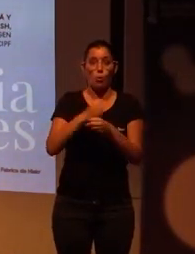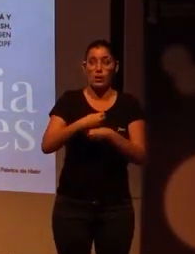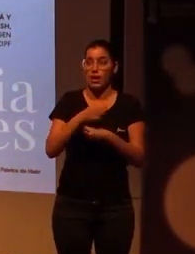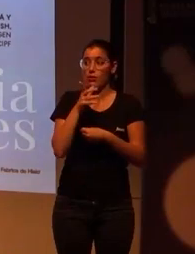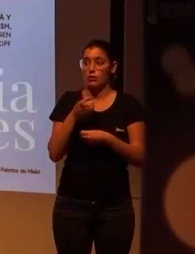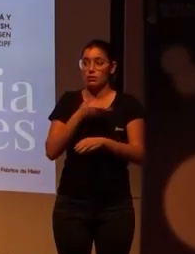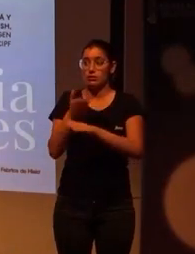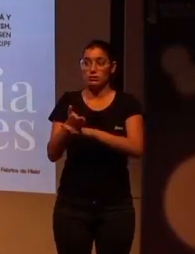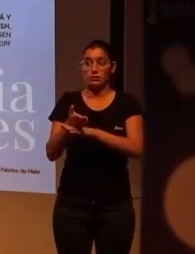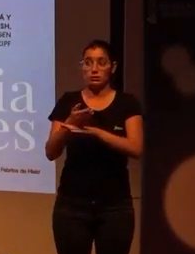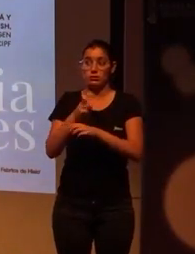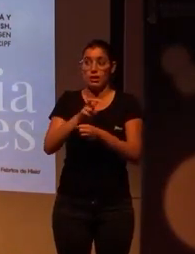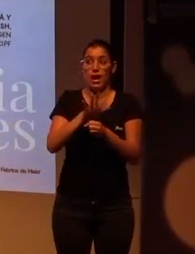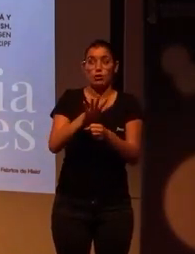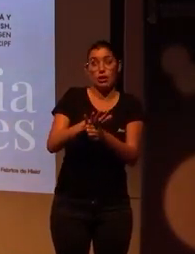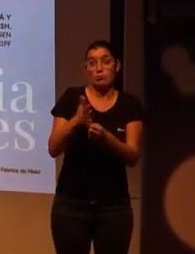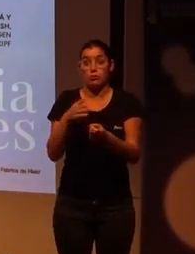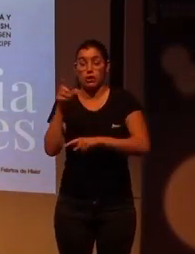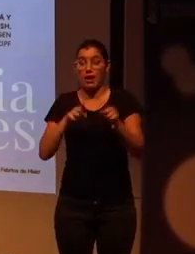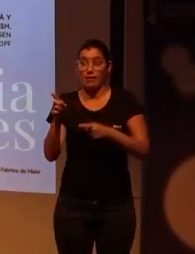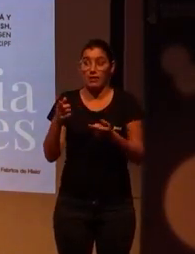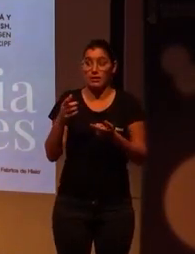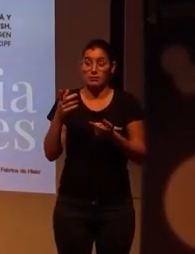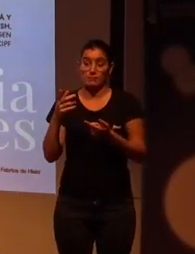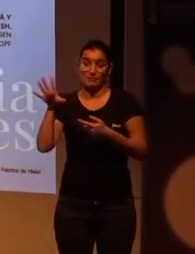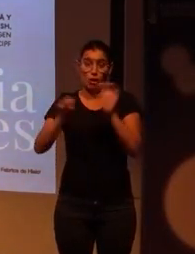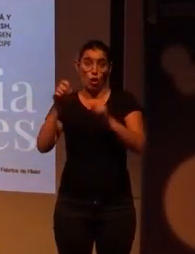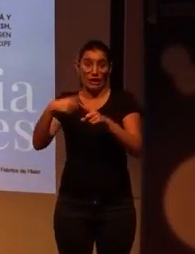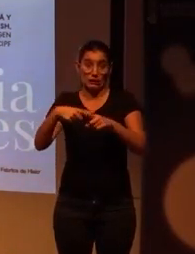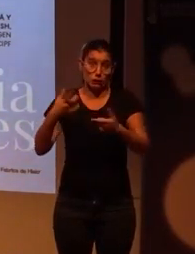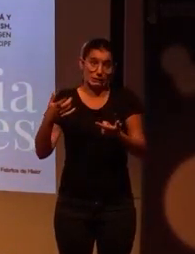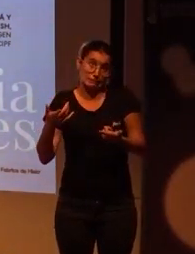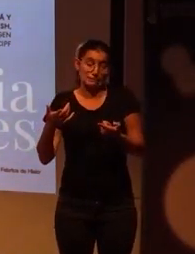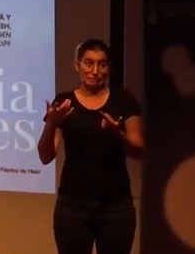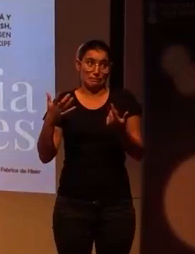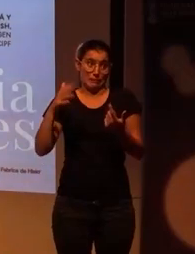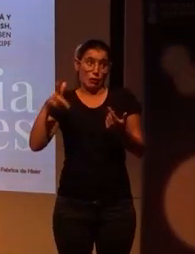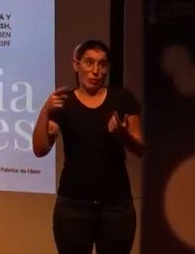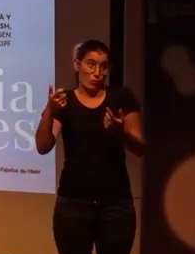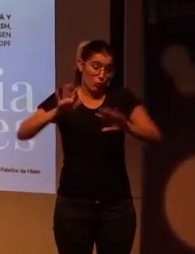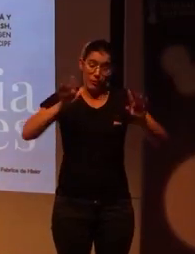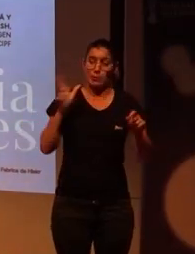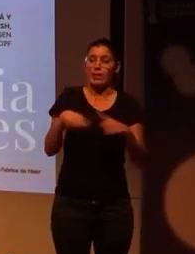to “glean” and gets everything, a bit of a thief, but hey, it’s something else. But the thing is that if we had a place